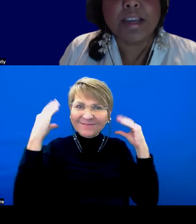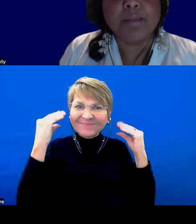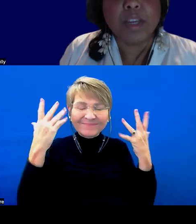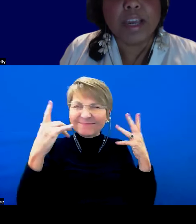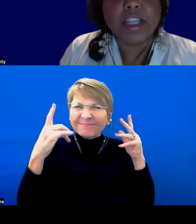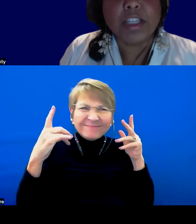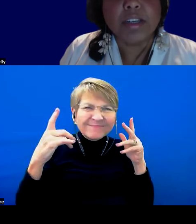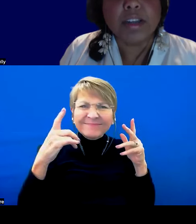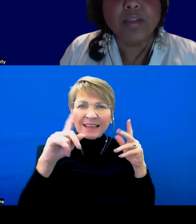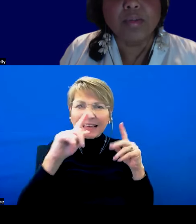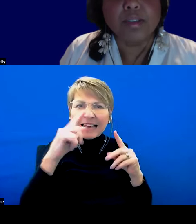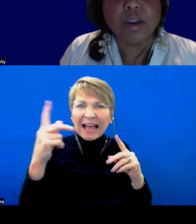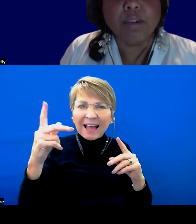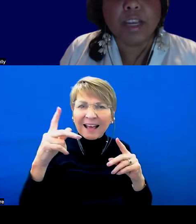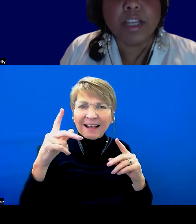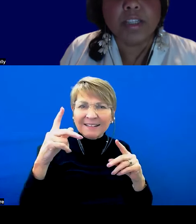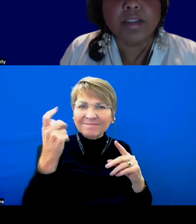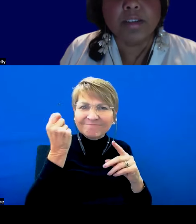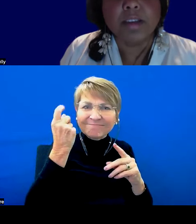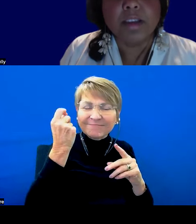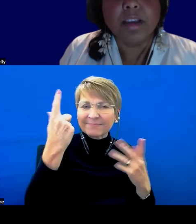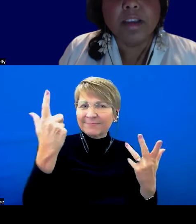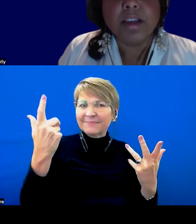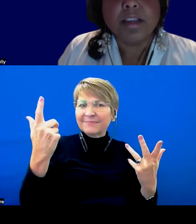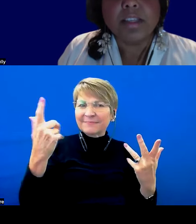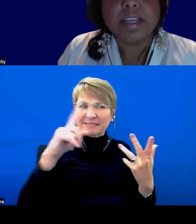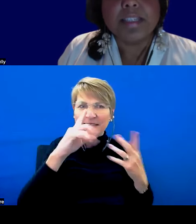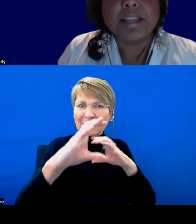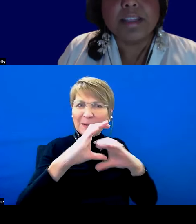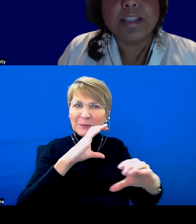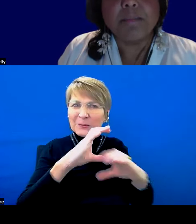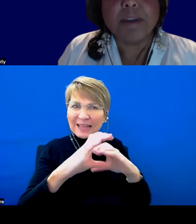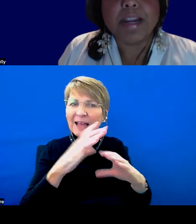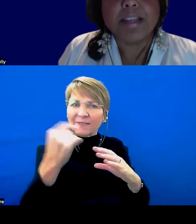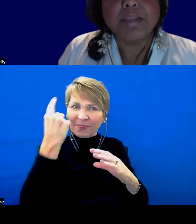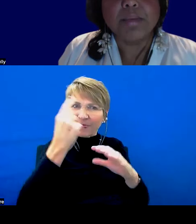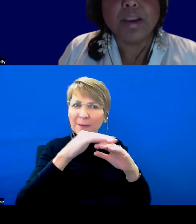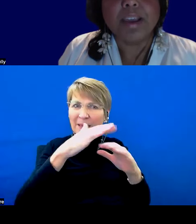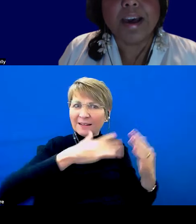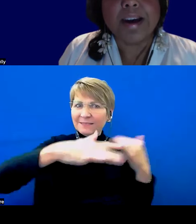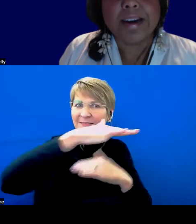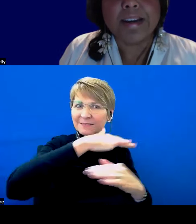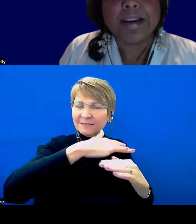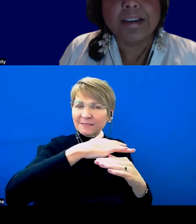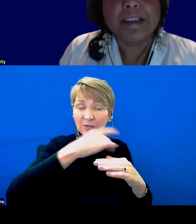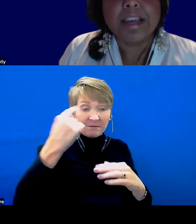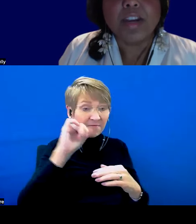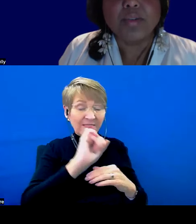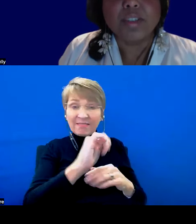communication and also comprehension. So consider that the brain has to work harder in order to